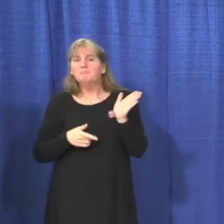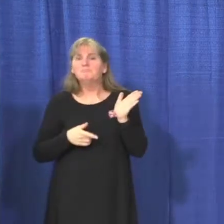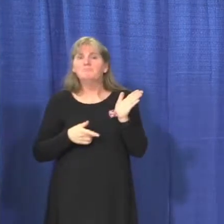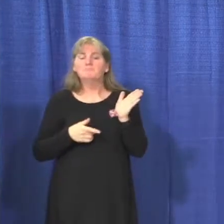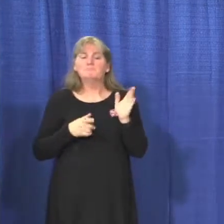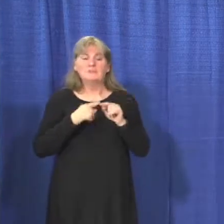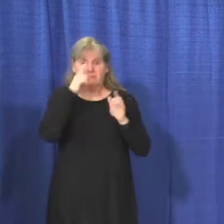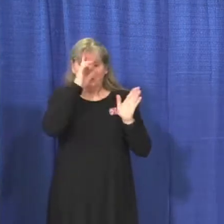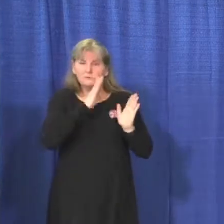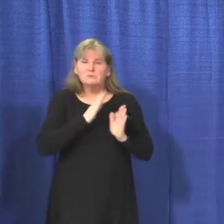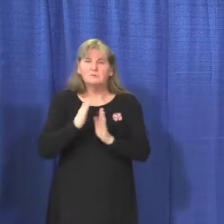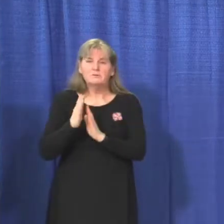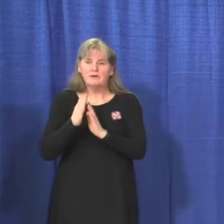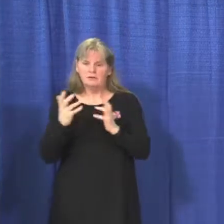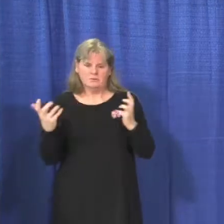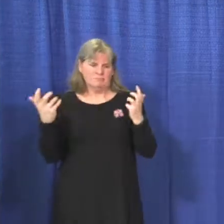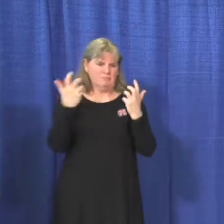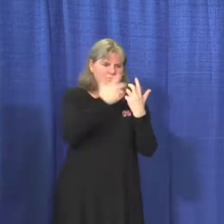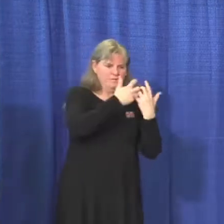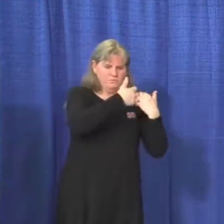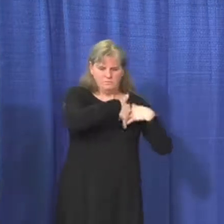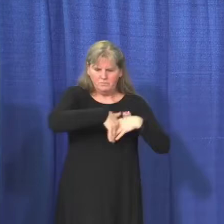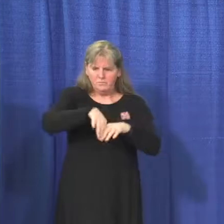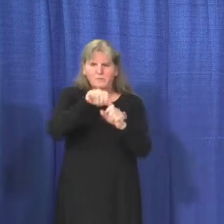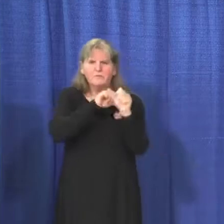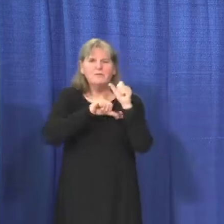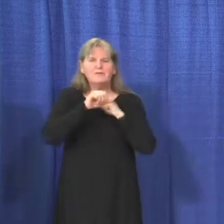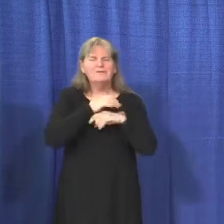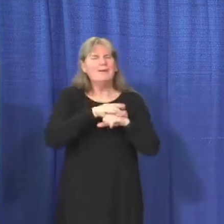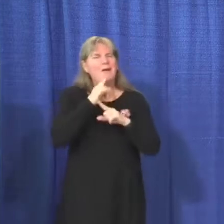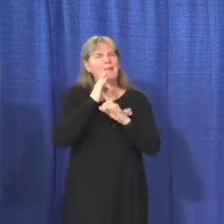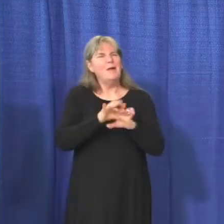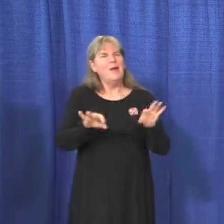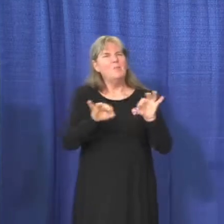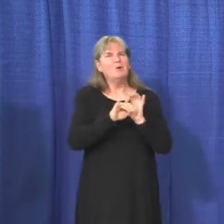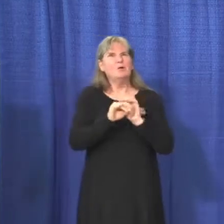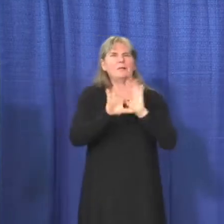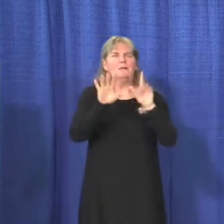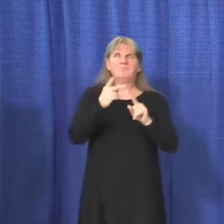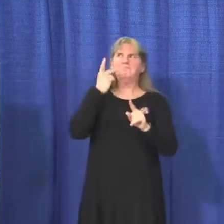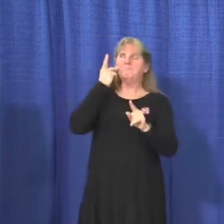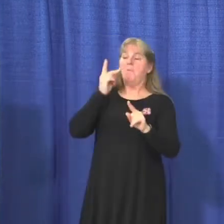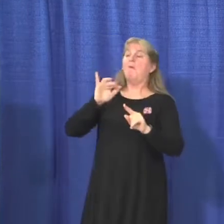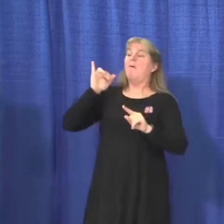I think that's really important and I do want to just touch, I know the ministers talked a